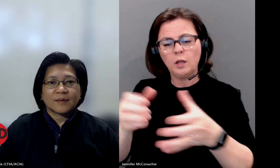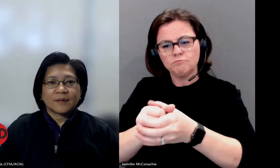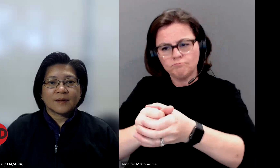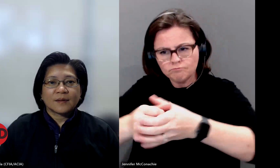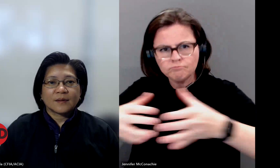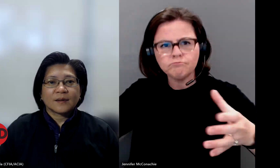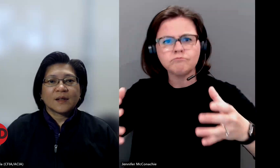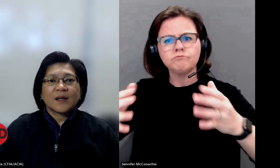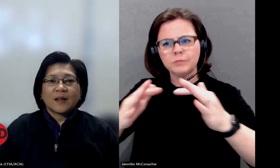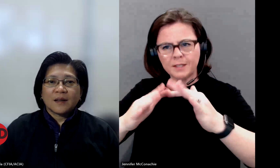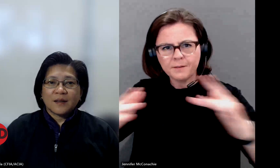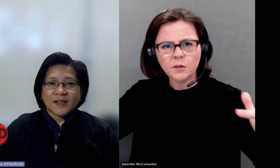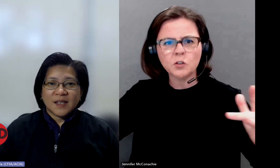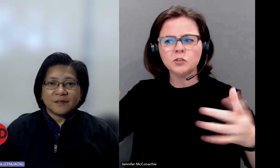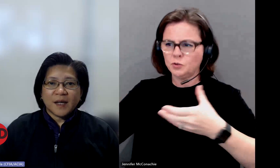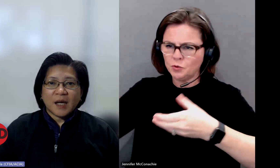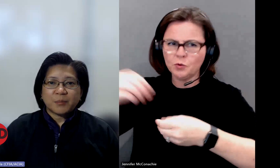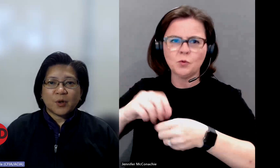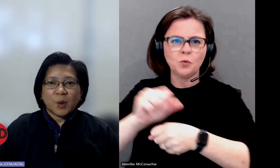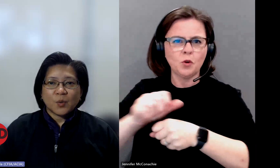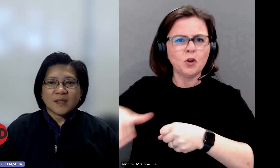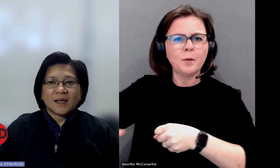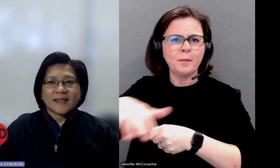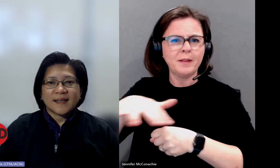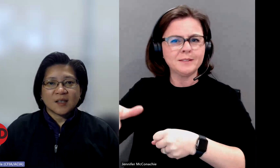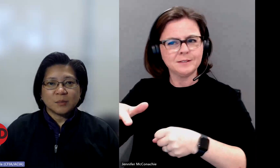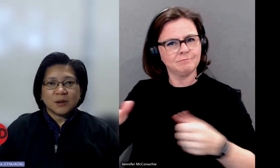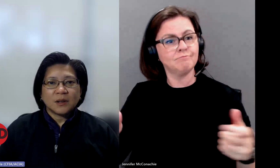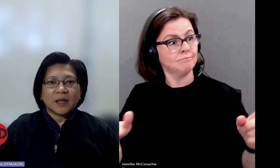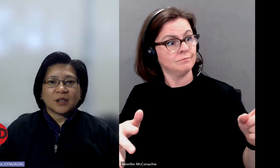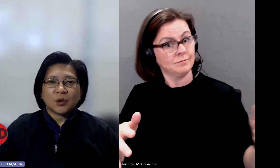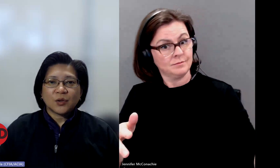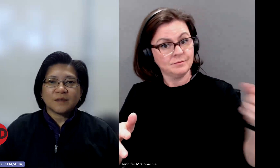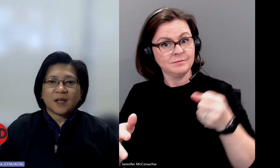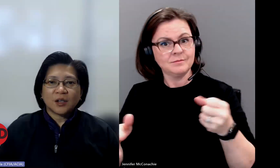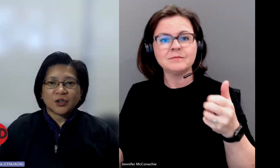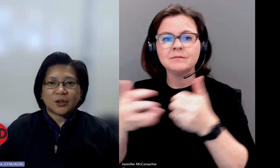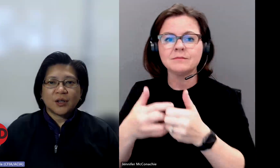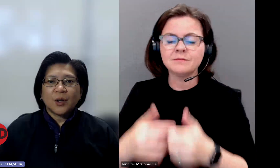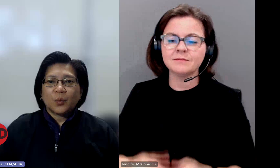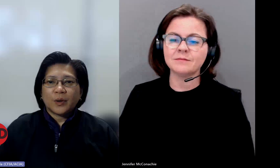promotes an accessible and inclusive culture where every employee